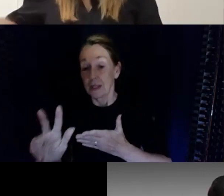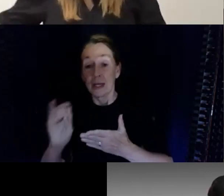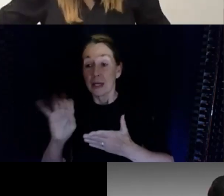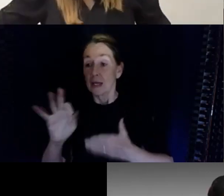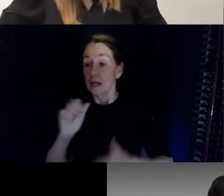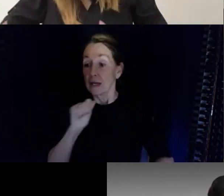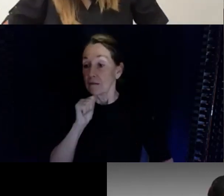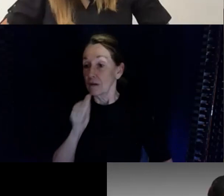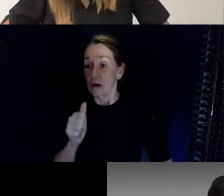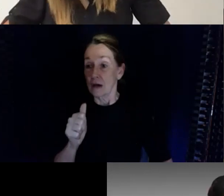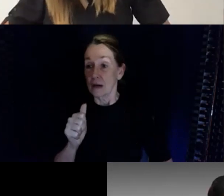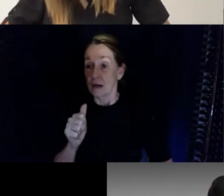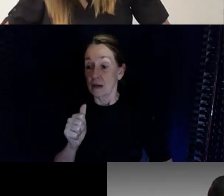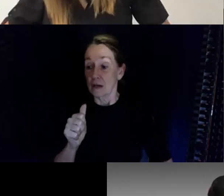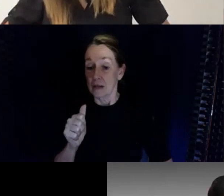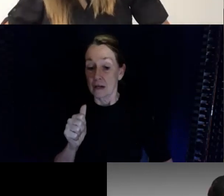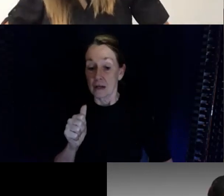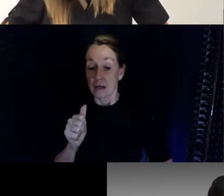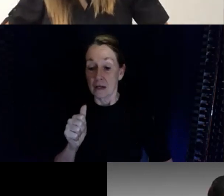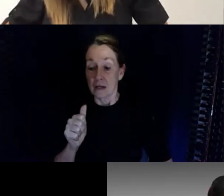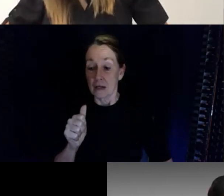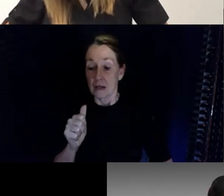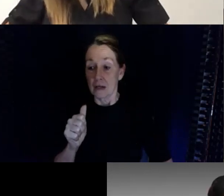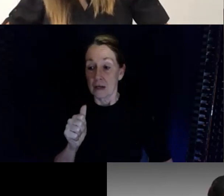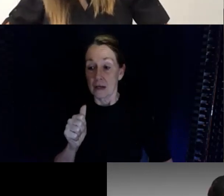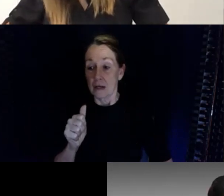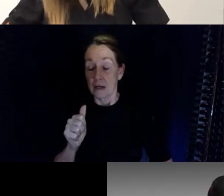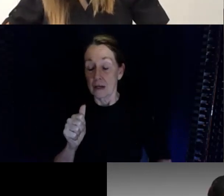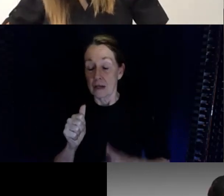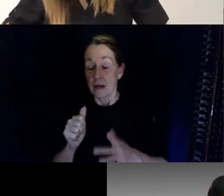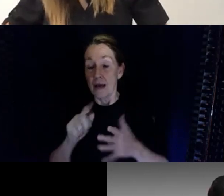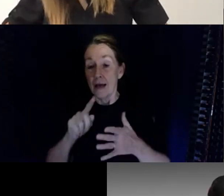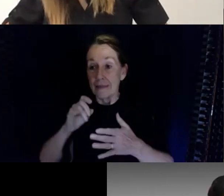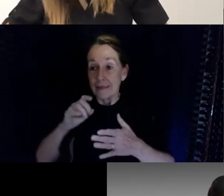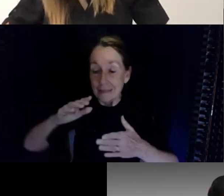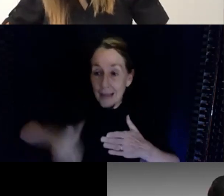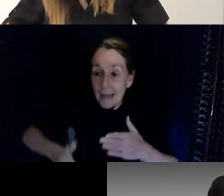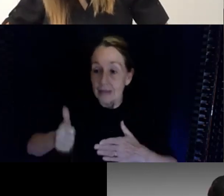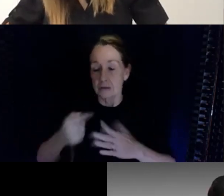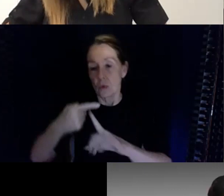AND HOPEFULLY WE'LL TRY DO THAT IN THE NEXT WEEK TO GET A MEETING GOING FOR 2 TO 3 WEEKS FROM NOW.